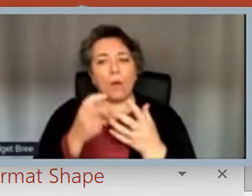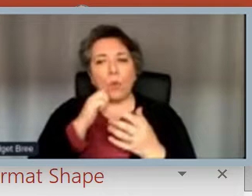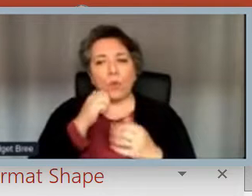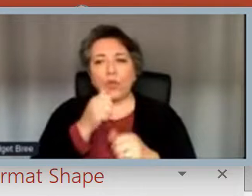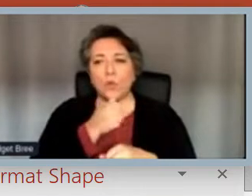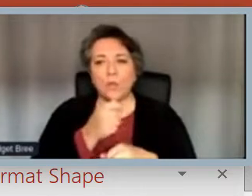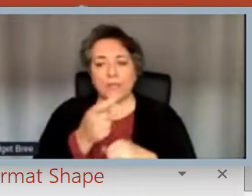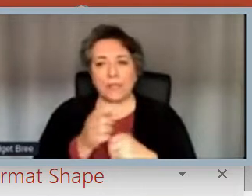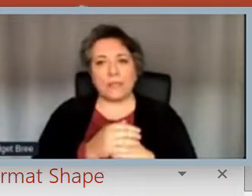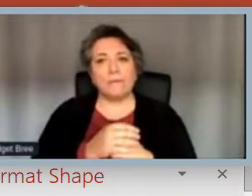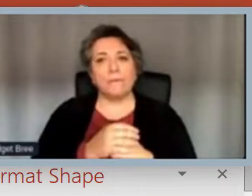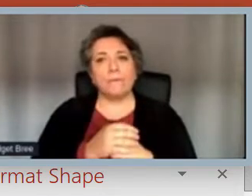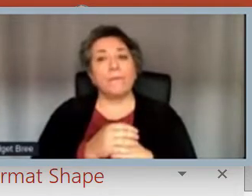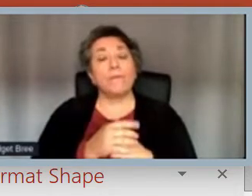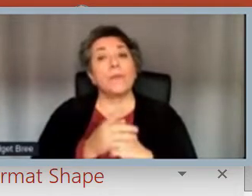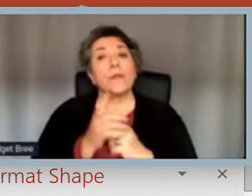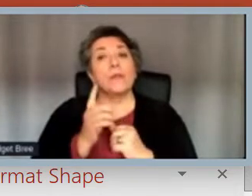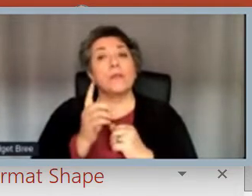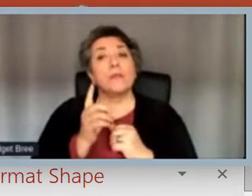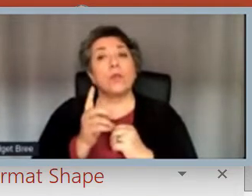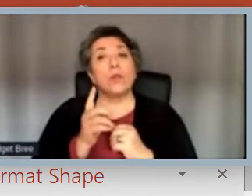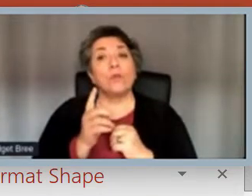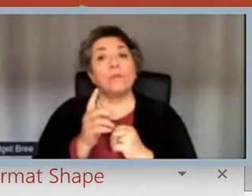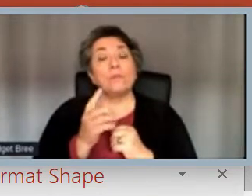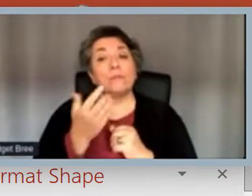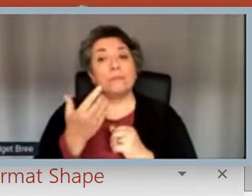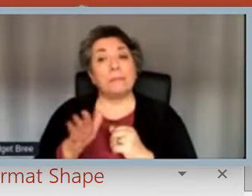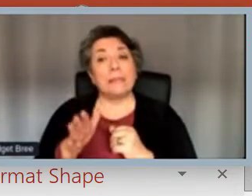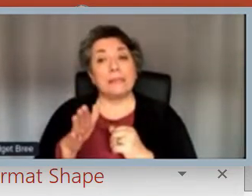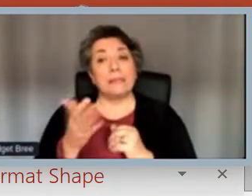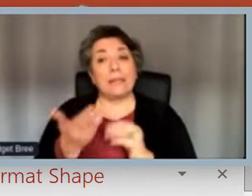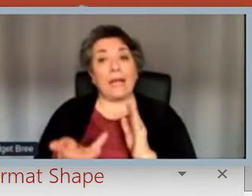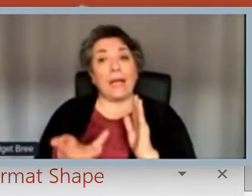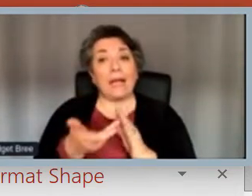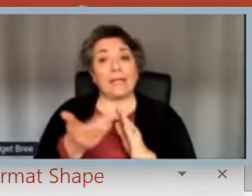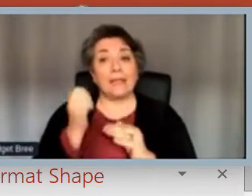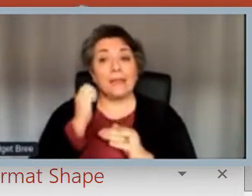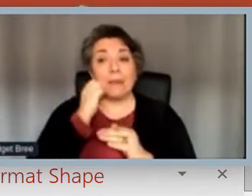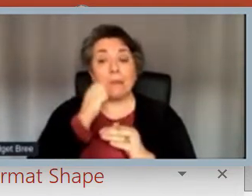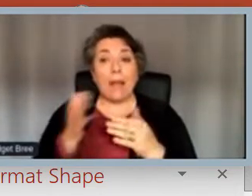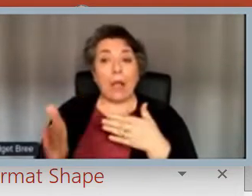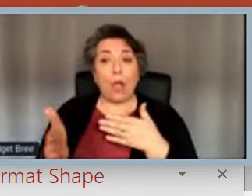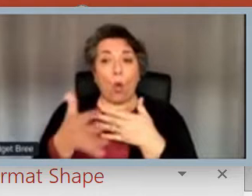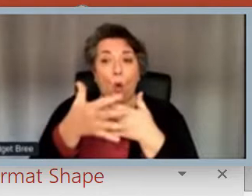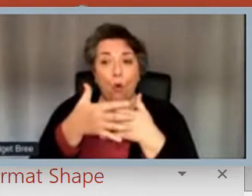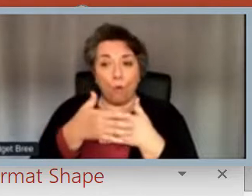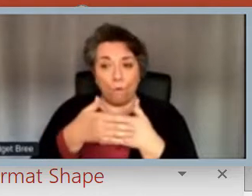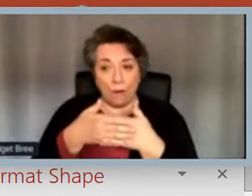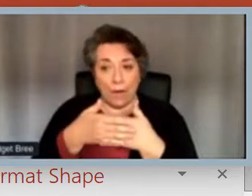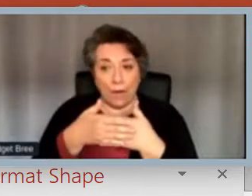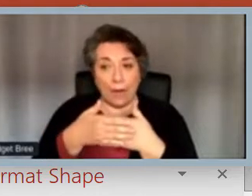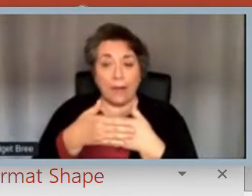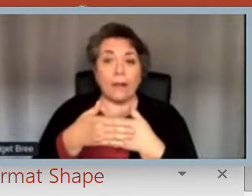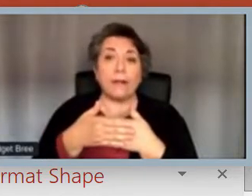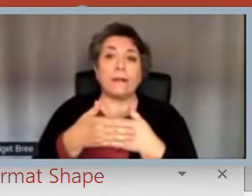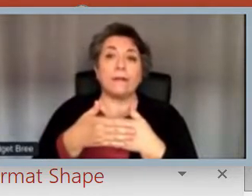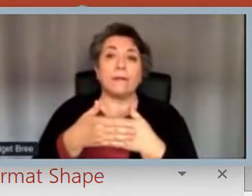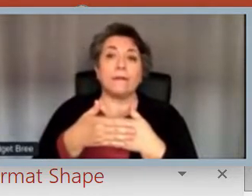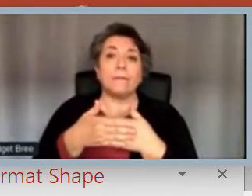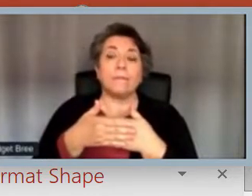I've actually already added a black overlay over this photograph.